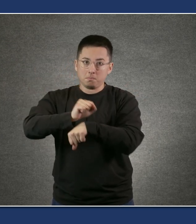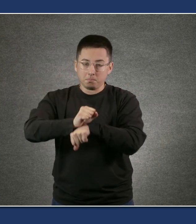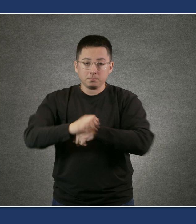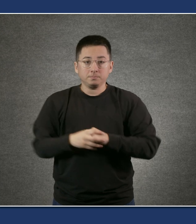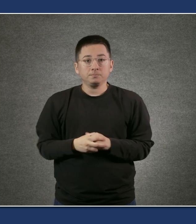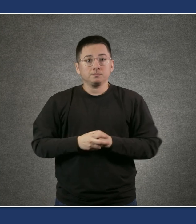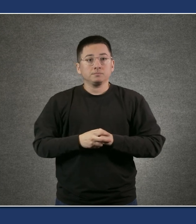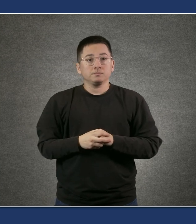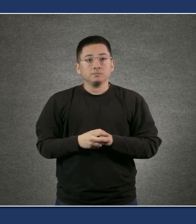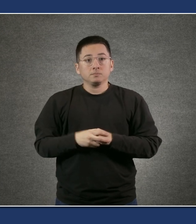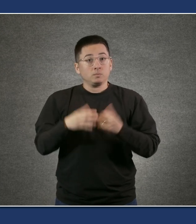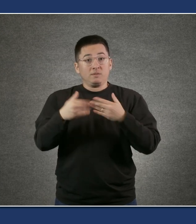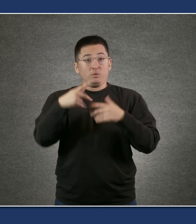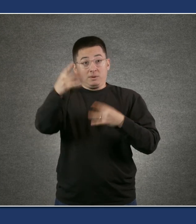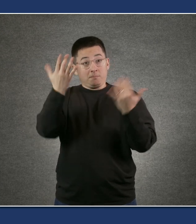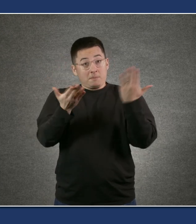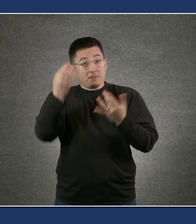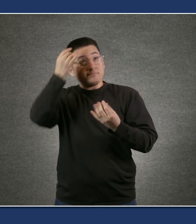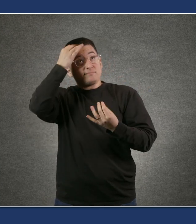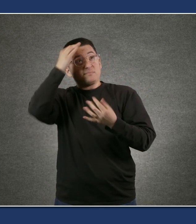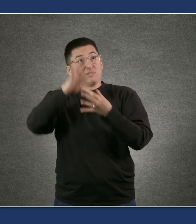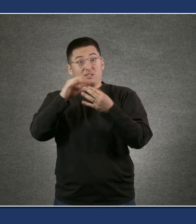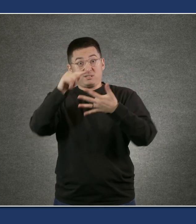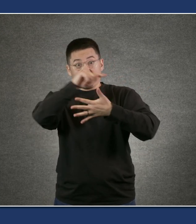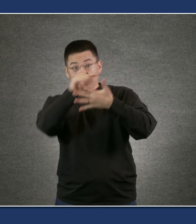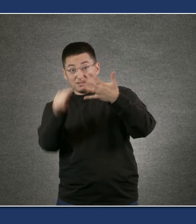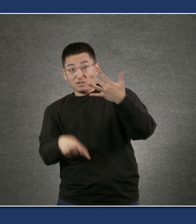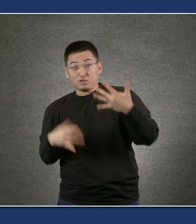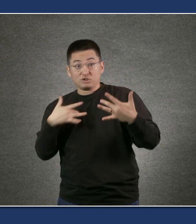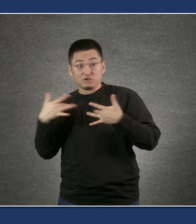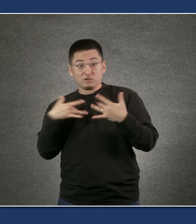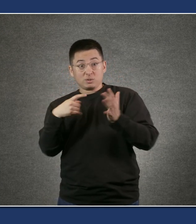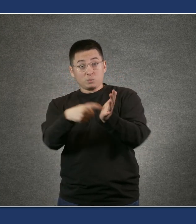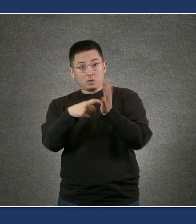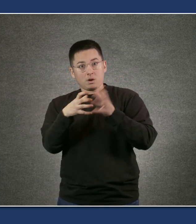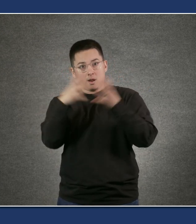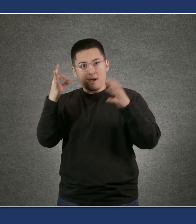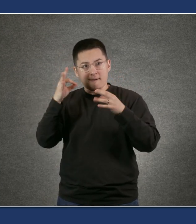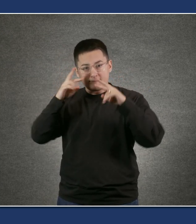like these, all of which require and deserve further scrutiny and discussion, the fact is, each one